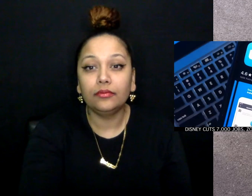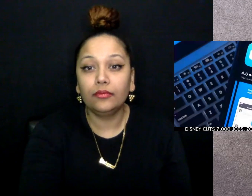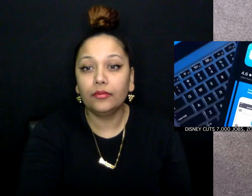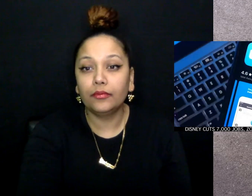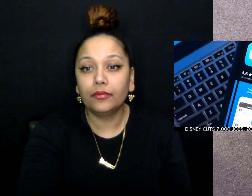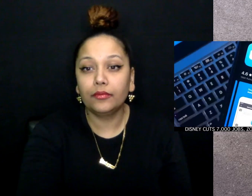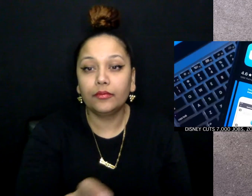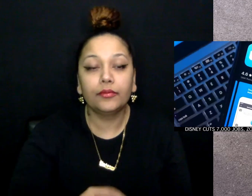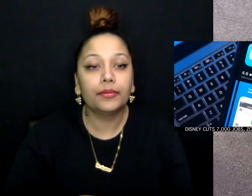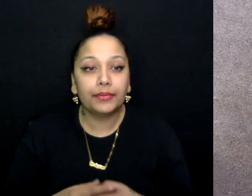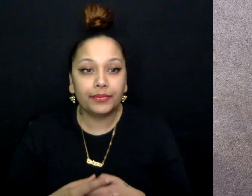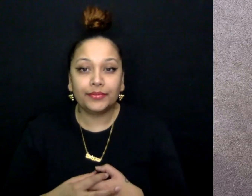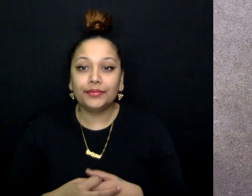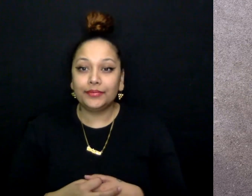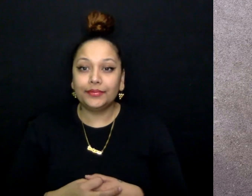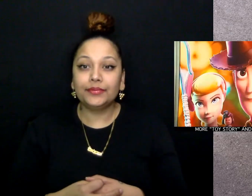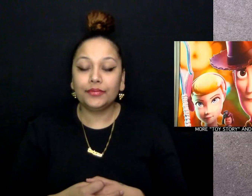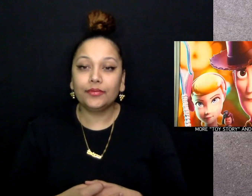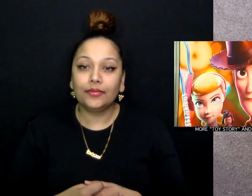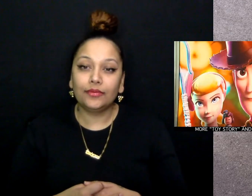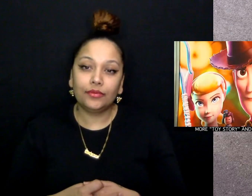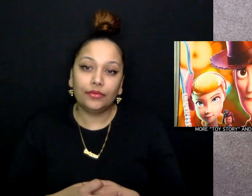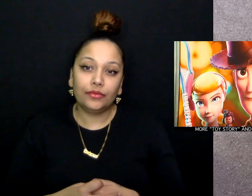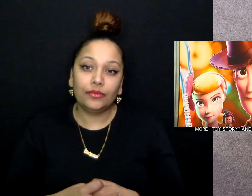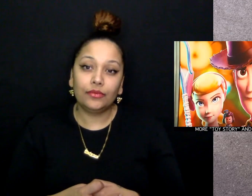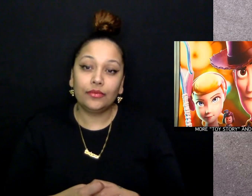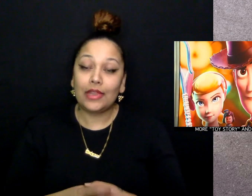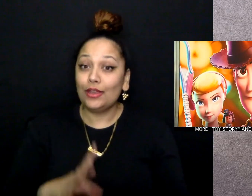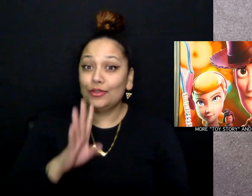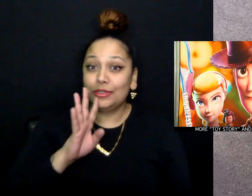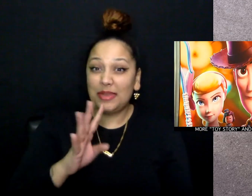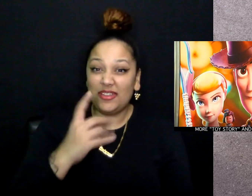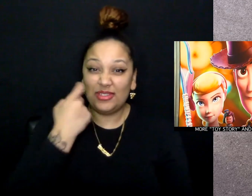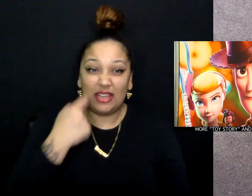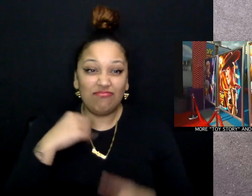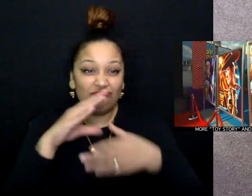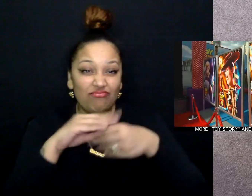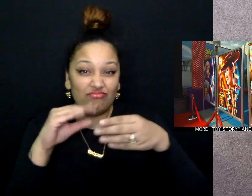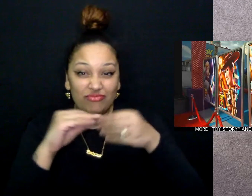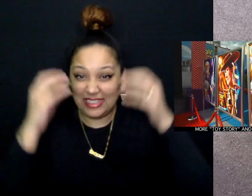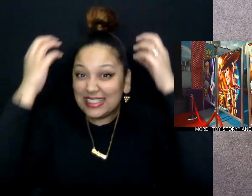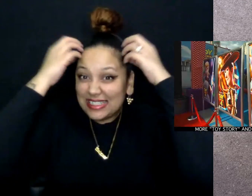Salesforce has announced it is cutting about 10% of its Workforce.